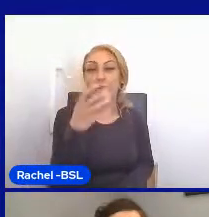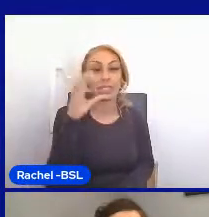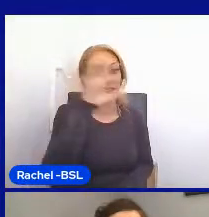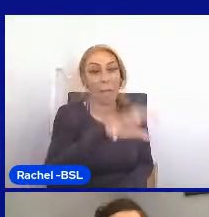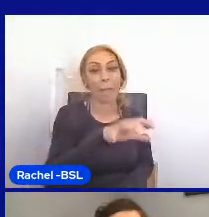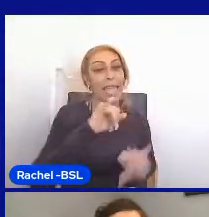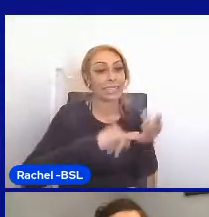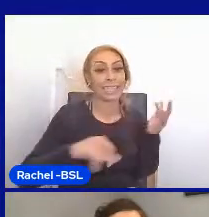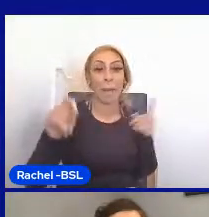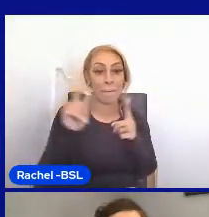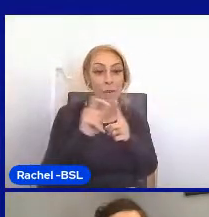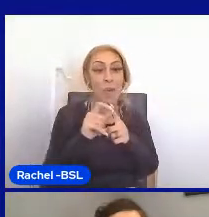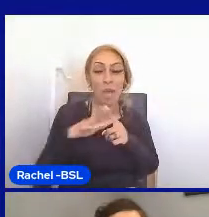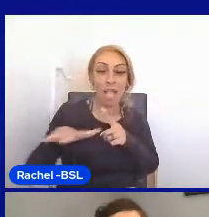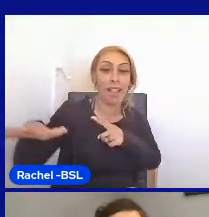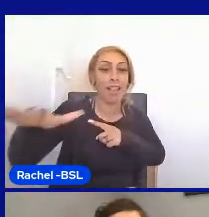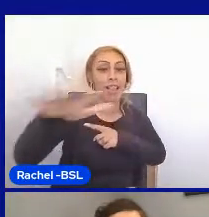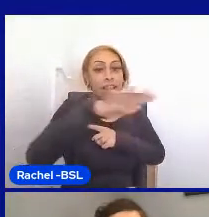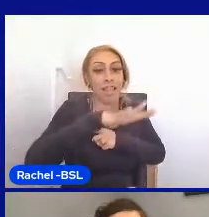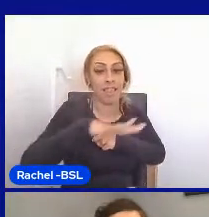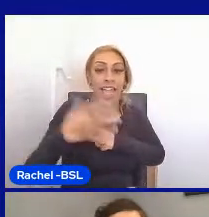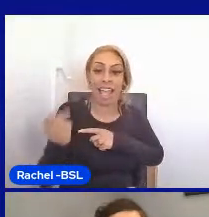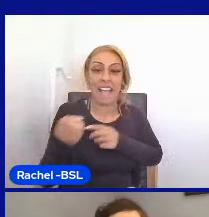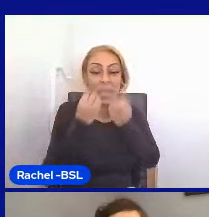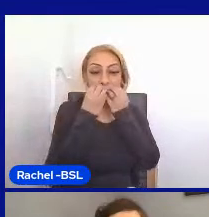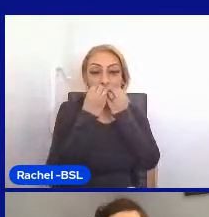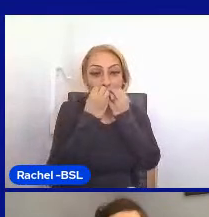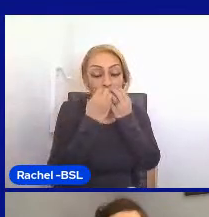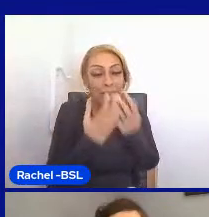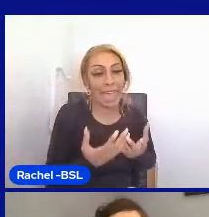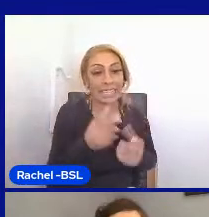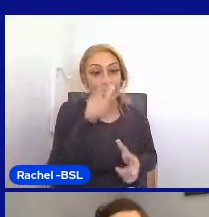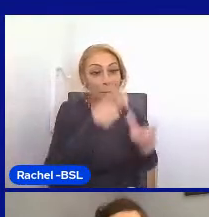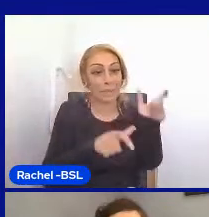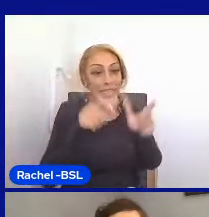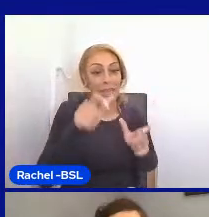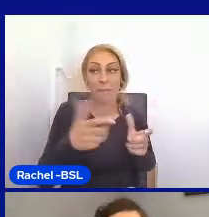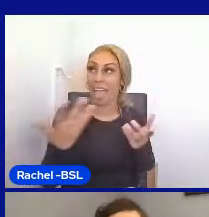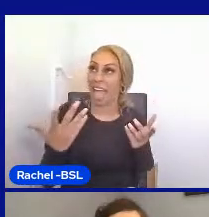The way the text pops up, it just brings it all to life.